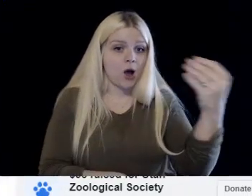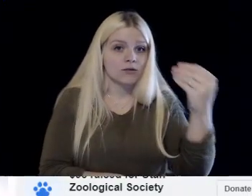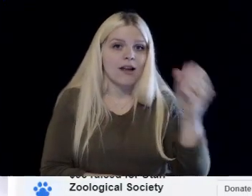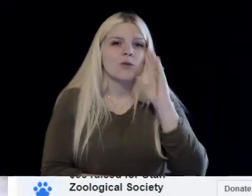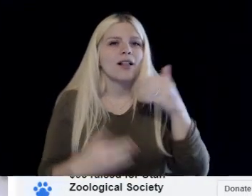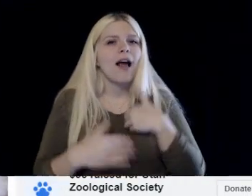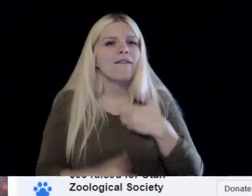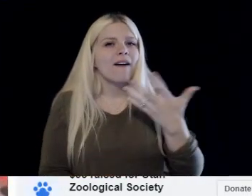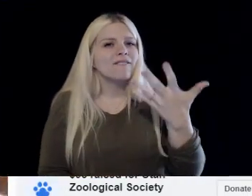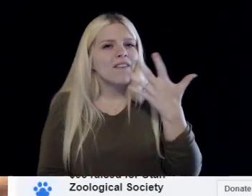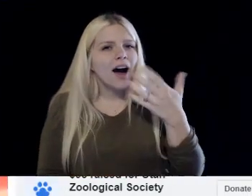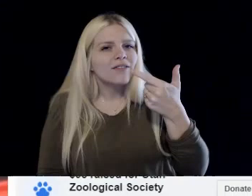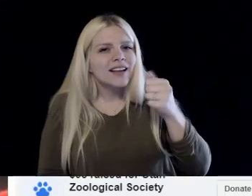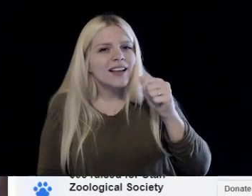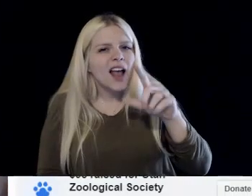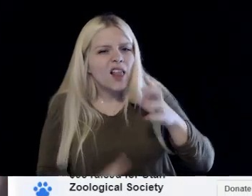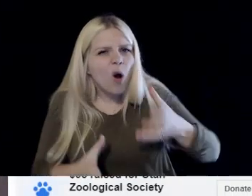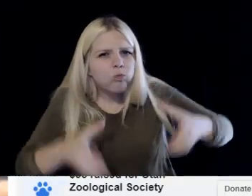Joanne: We have several walk-in freezers at the zoo.